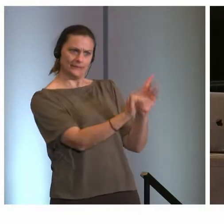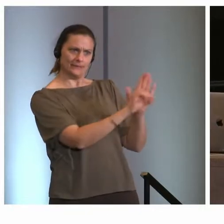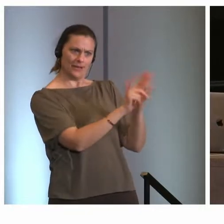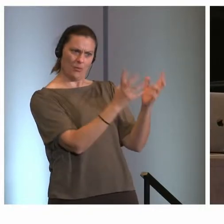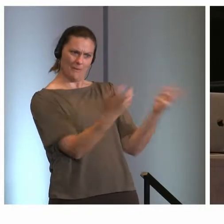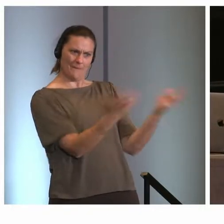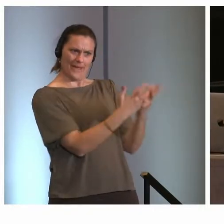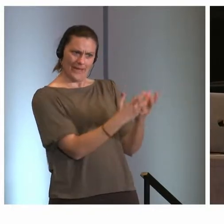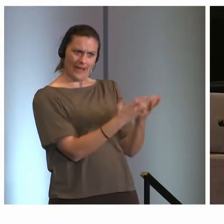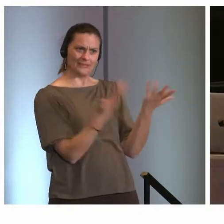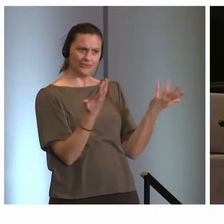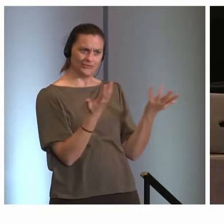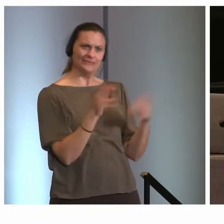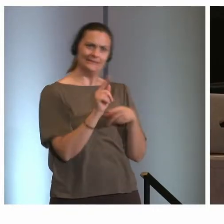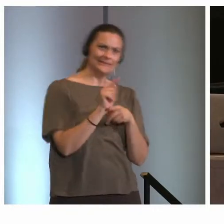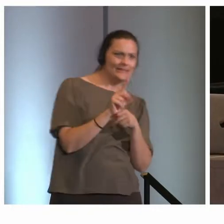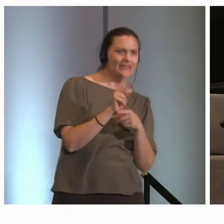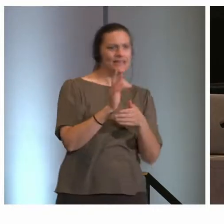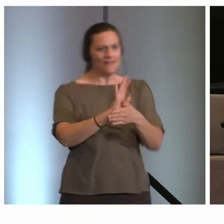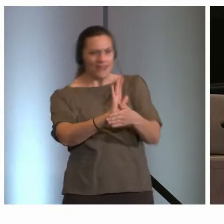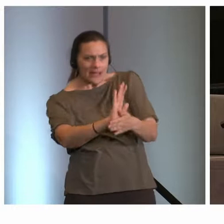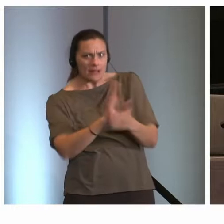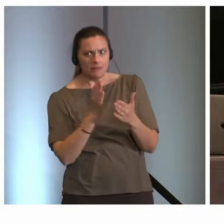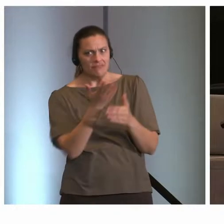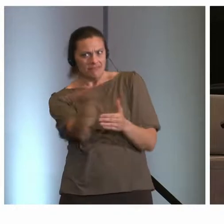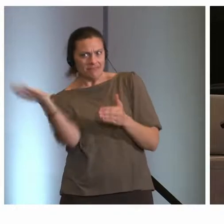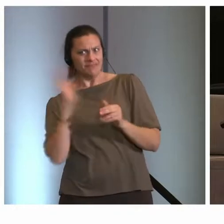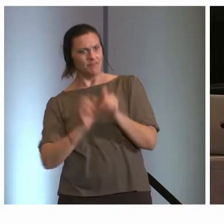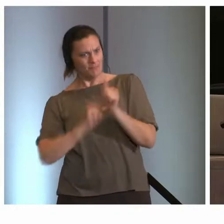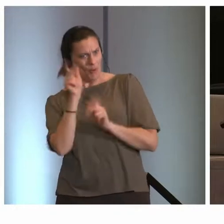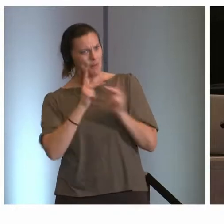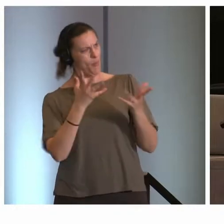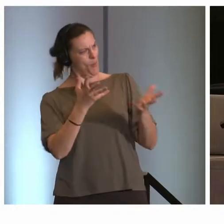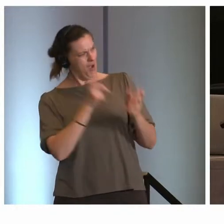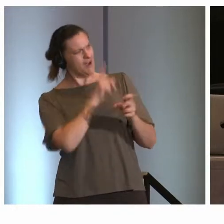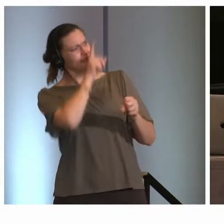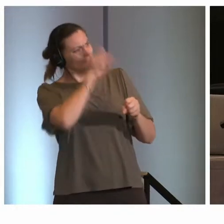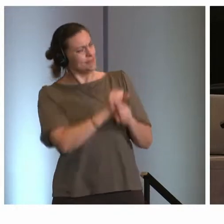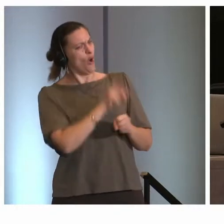that report; that, most people, want to see authenticity in